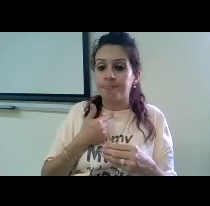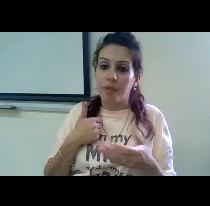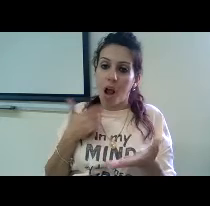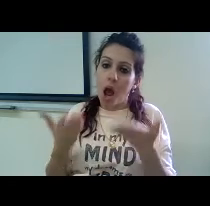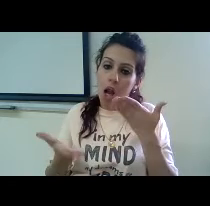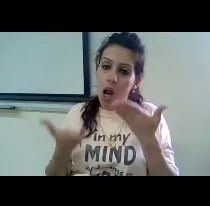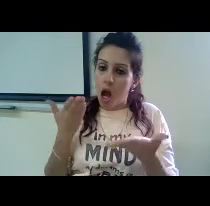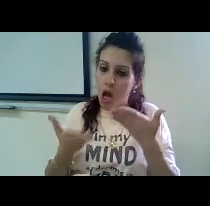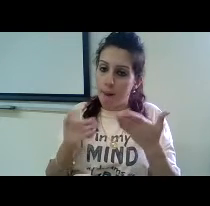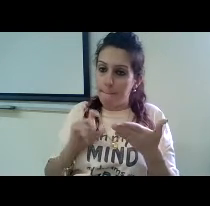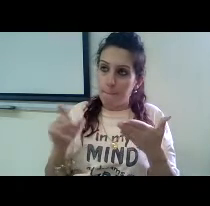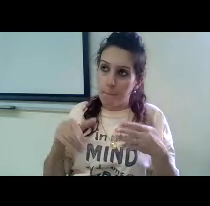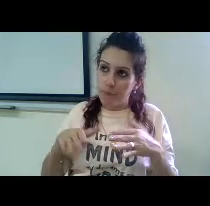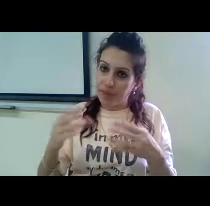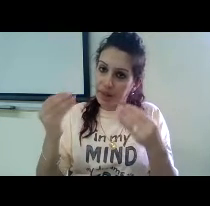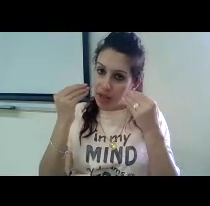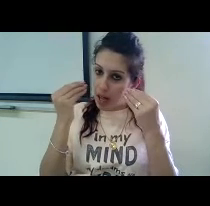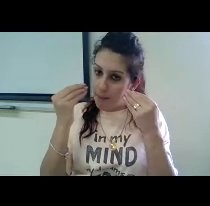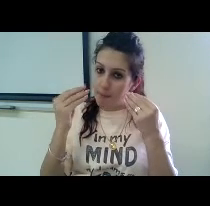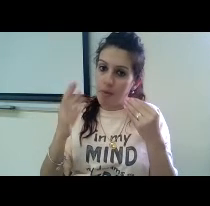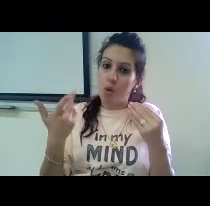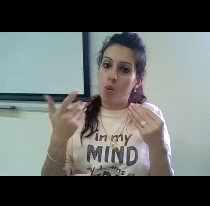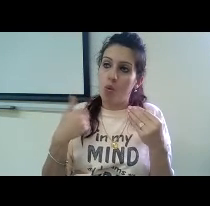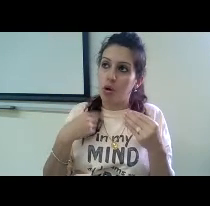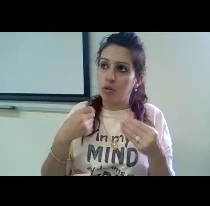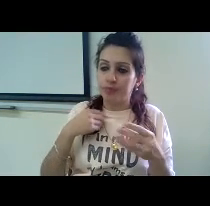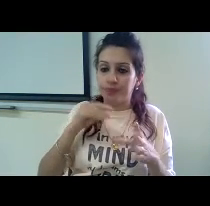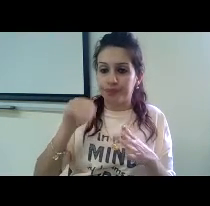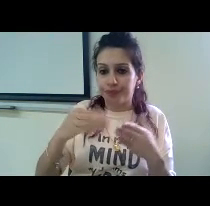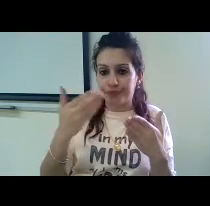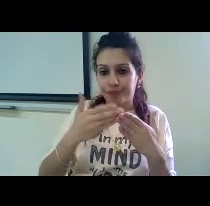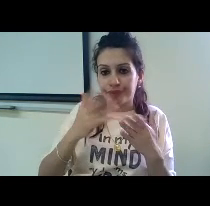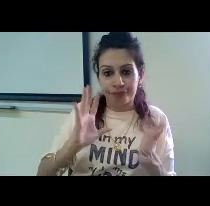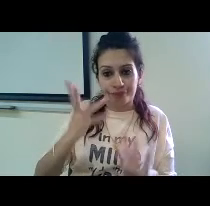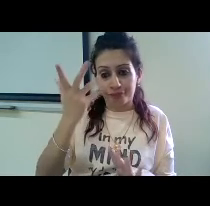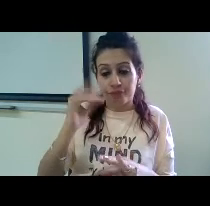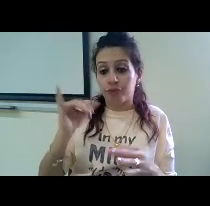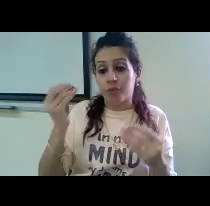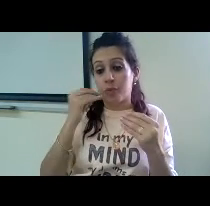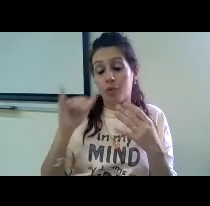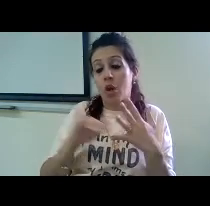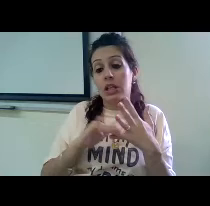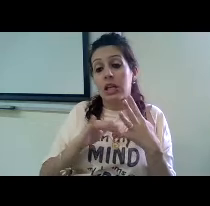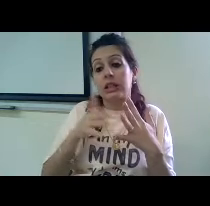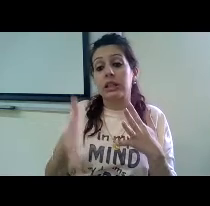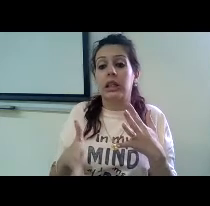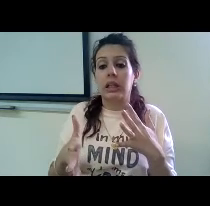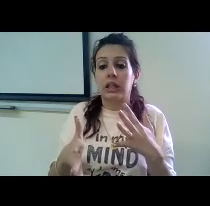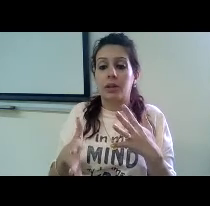So and most of all, you might notice that they are all in equal positions.